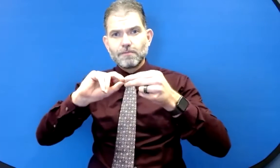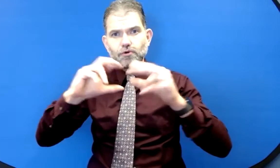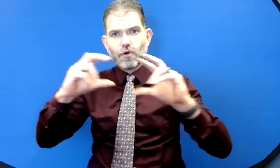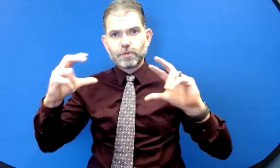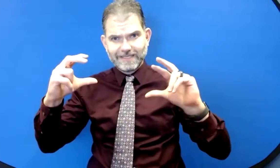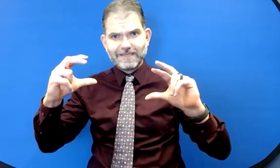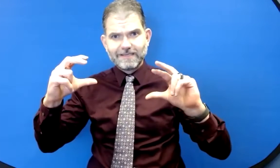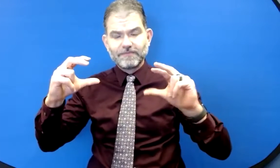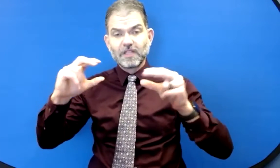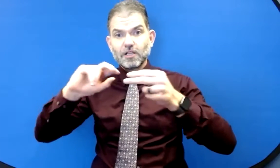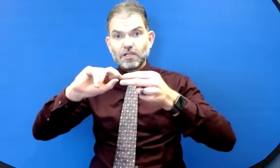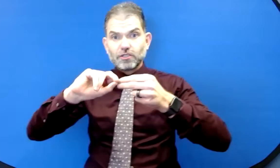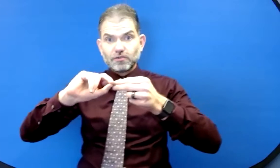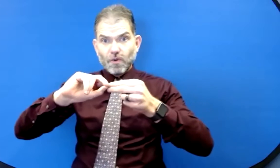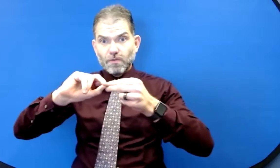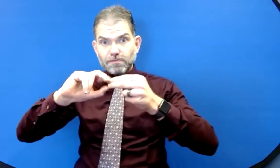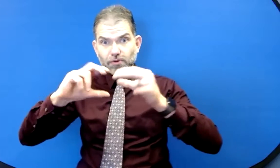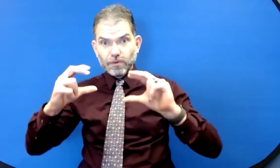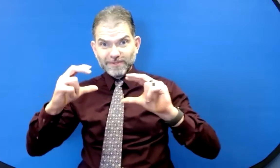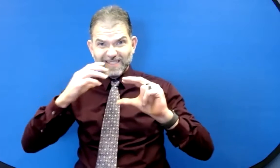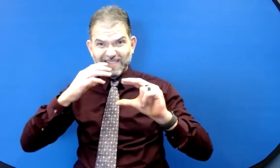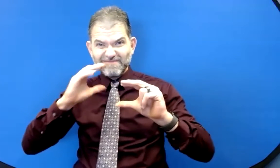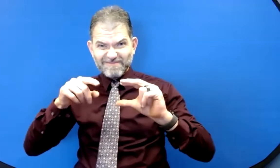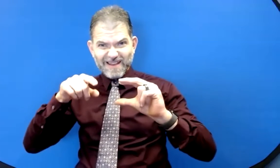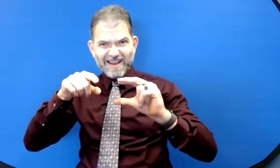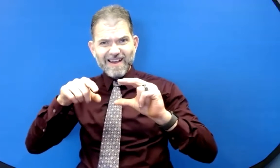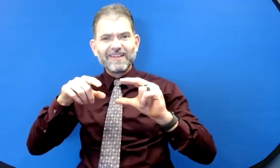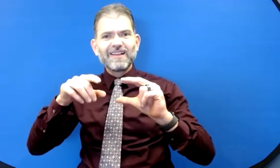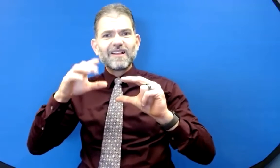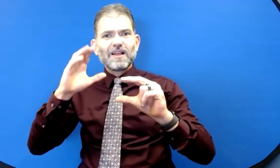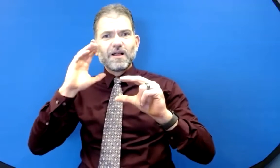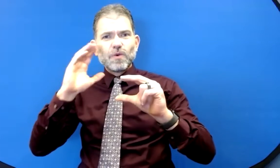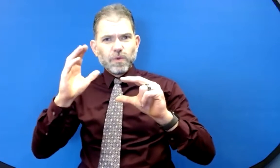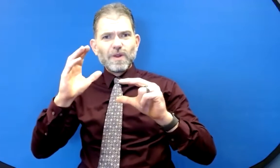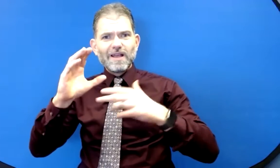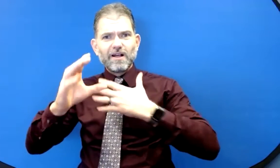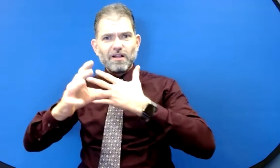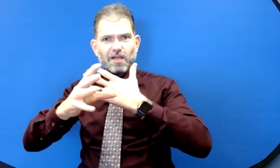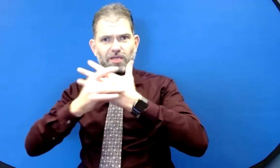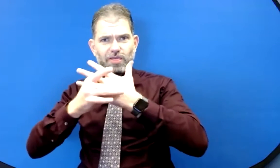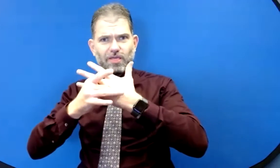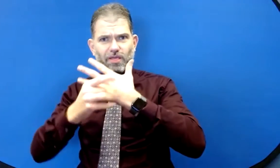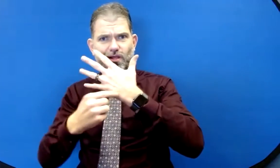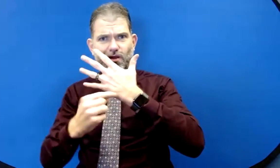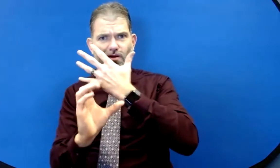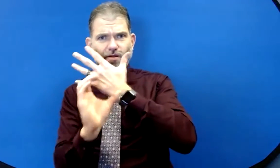ASL Interpreter: We have a bad protein. I'm going to sign like this. ASL Interpreter: So there's one particular bad protein which will.